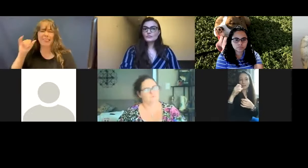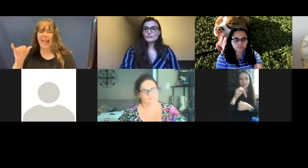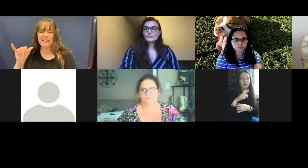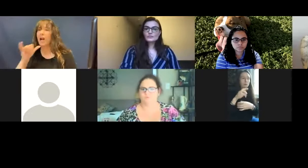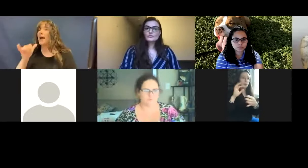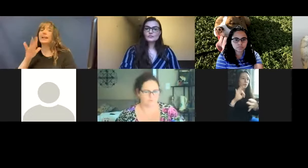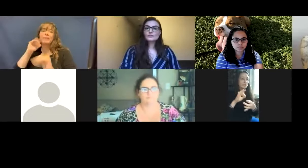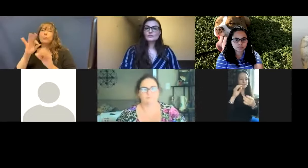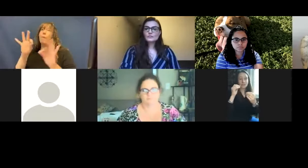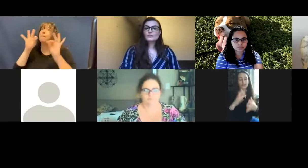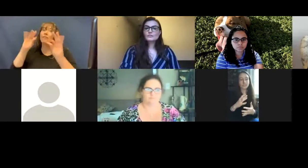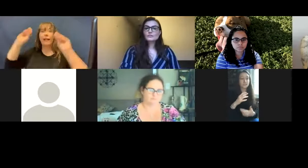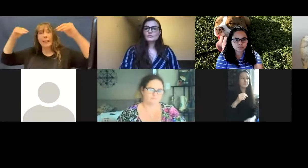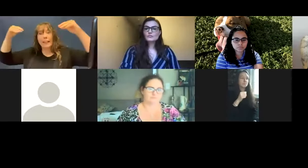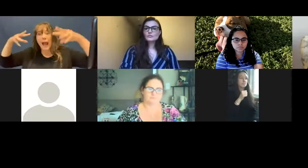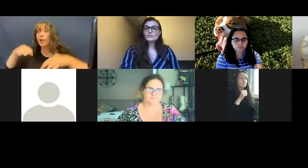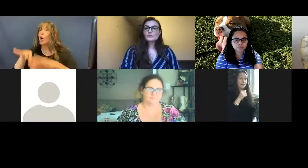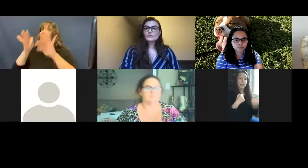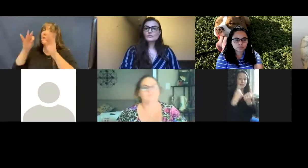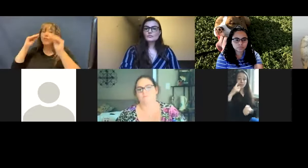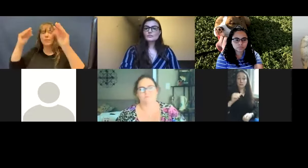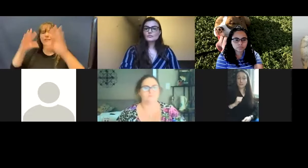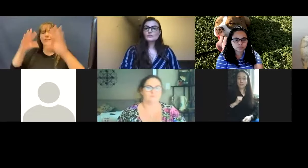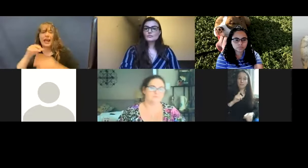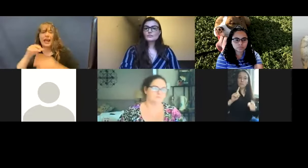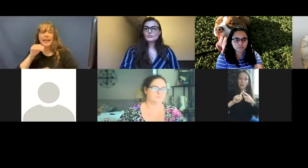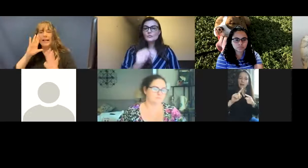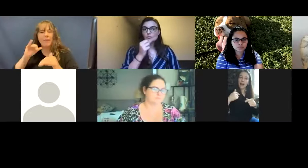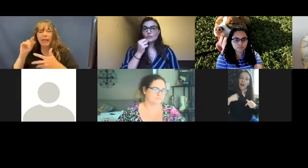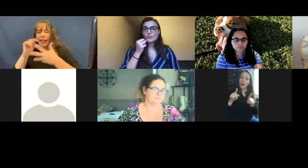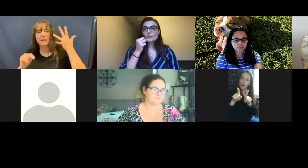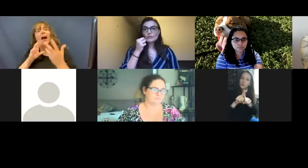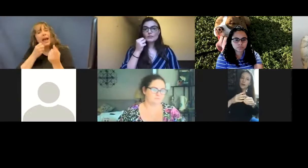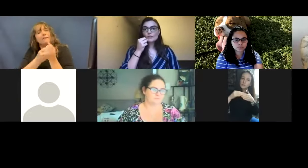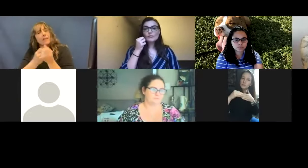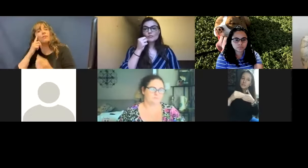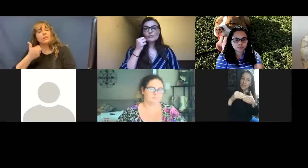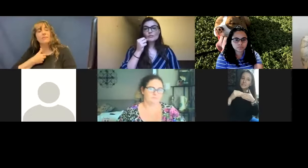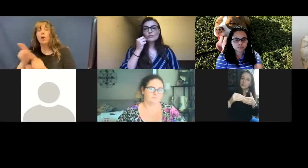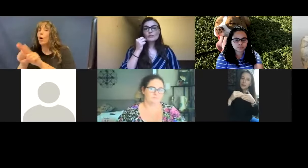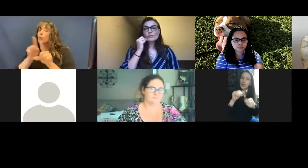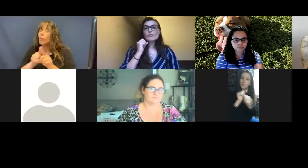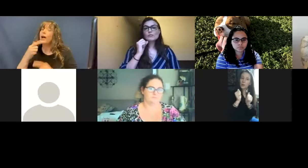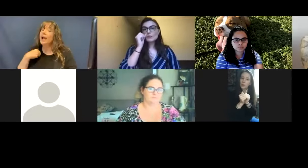or perfect professors. I advocated for myself, but I also had to be flexible and work with